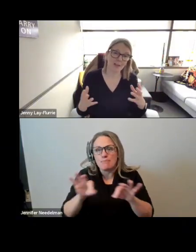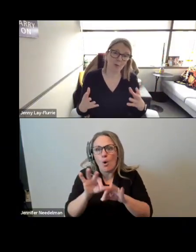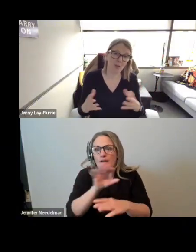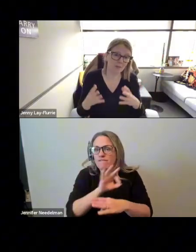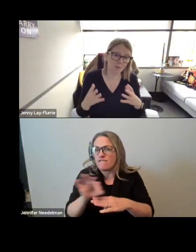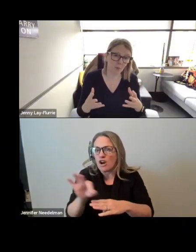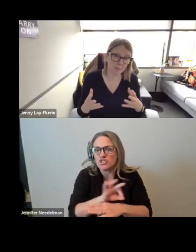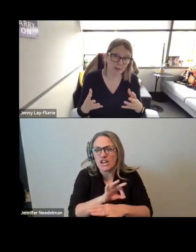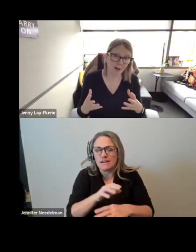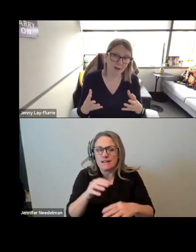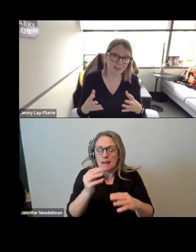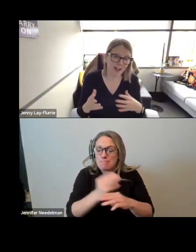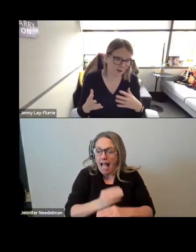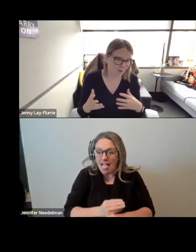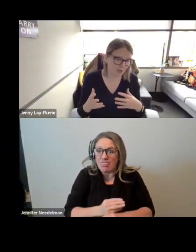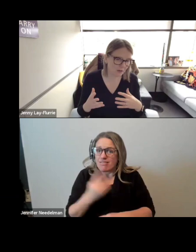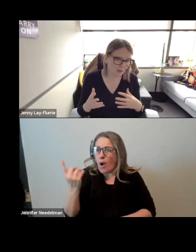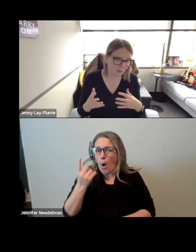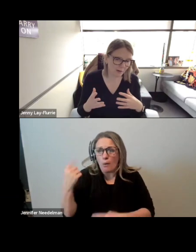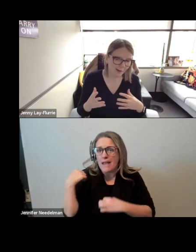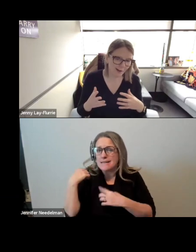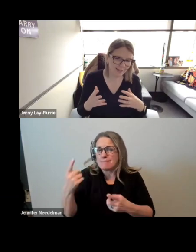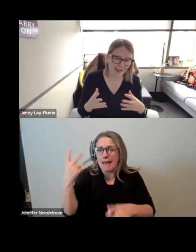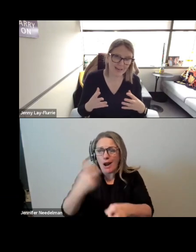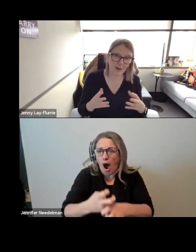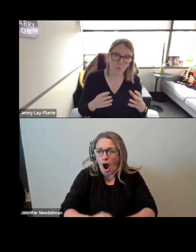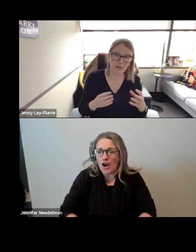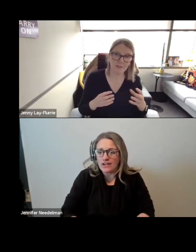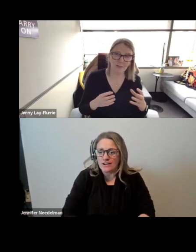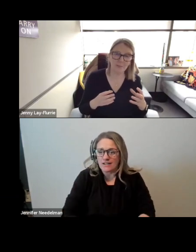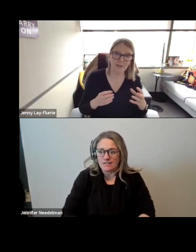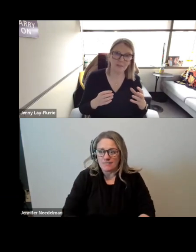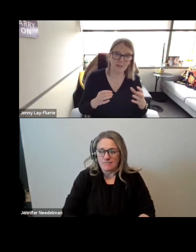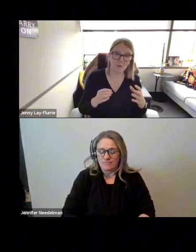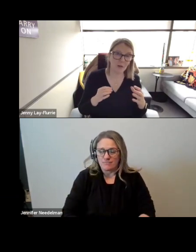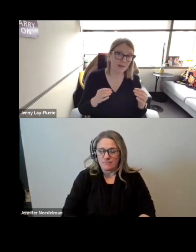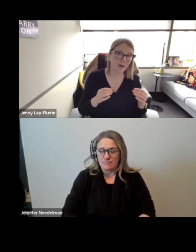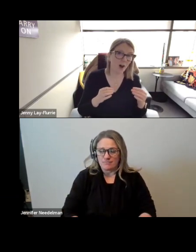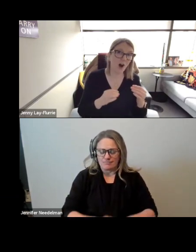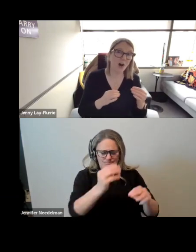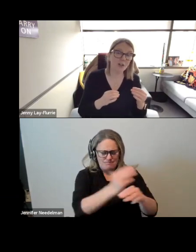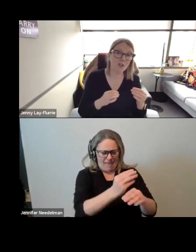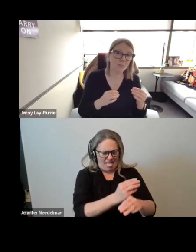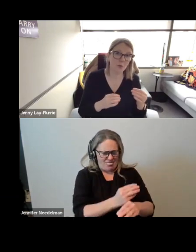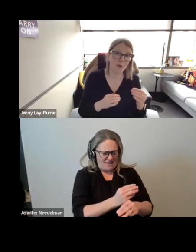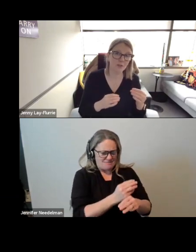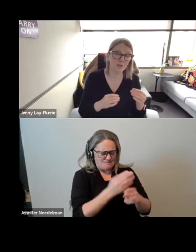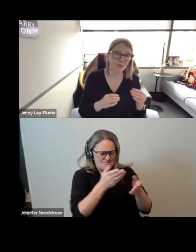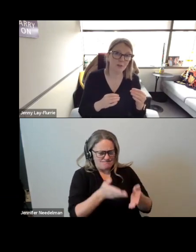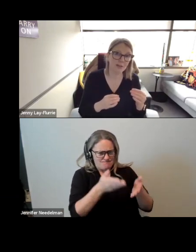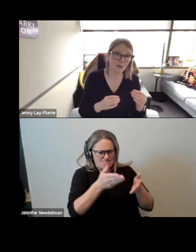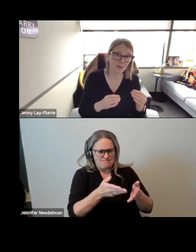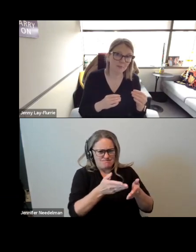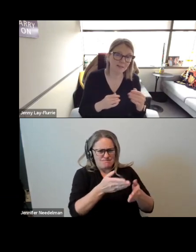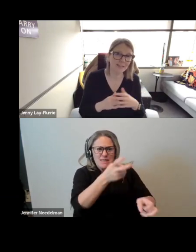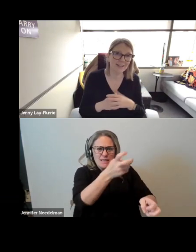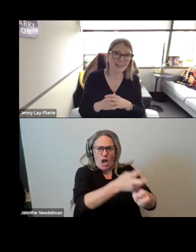Math equations have always been hard. How do you take what is something that is quite hard to put into a document